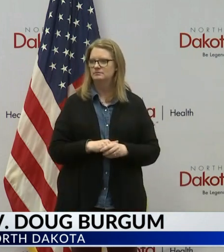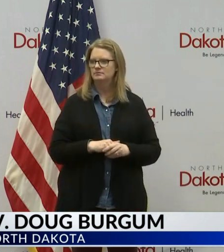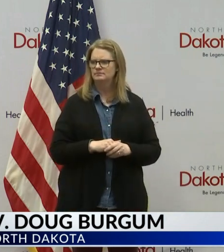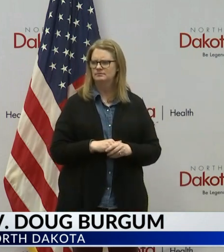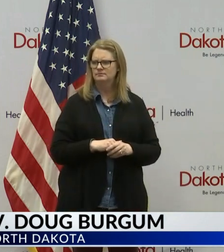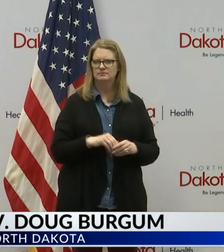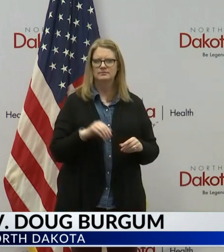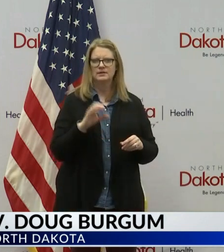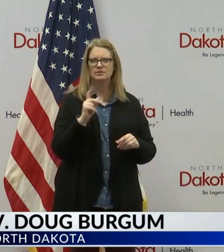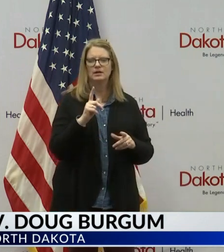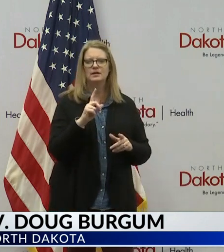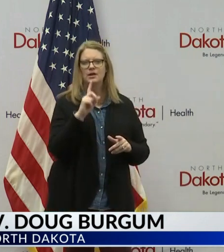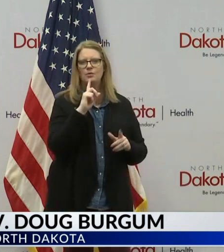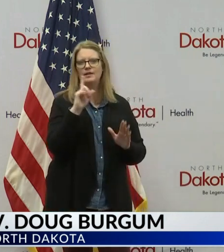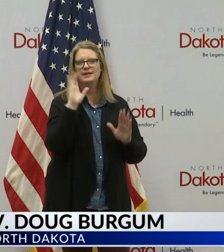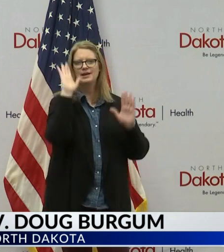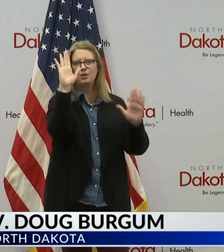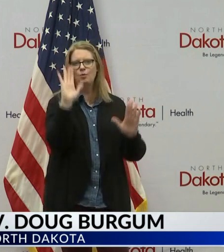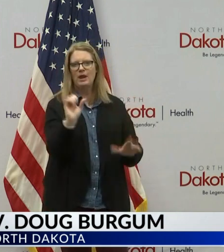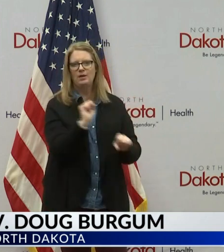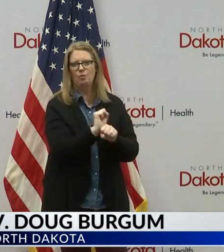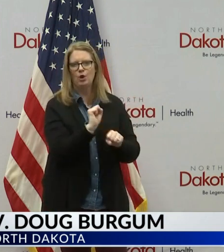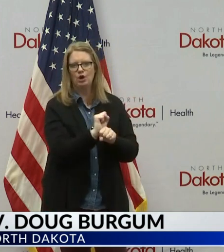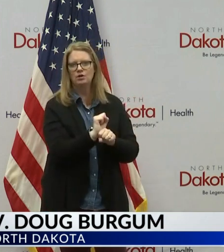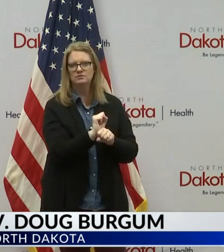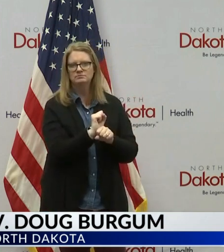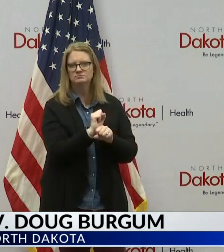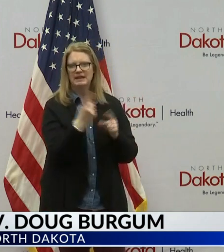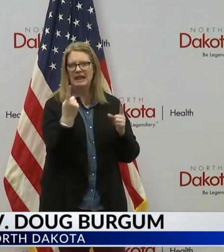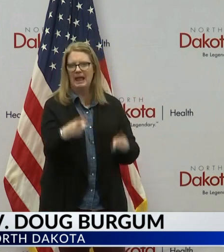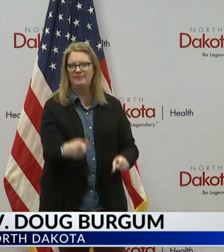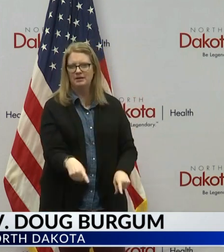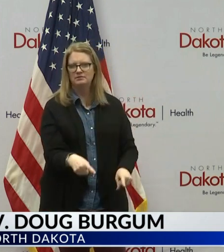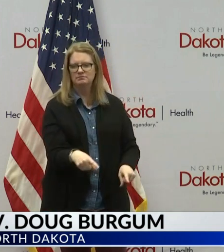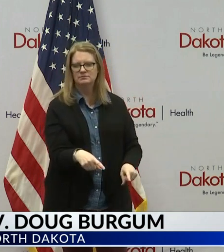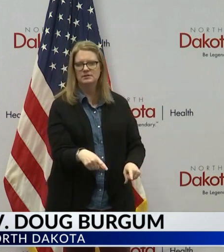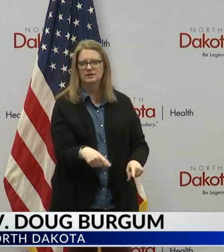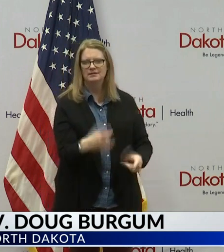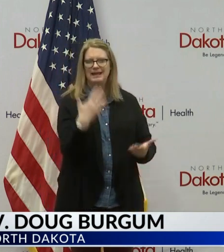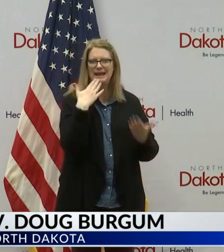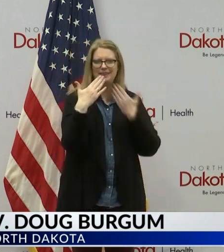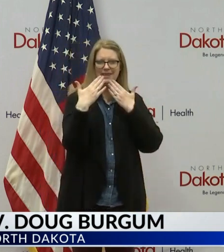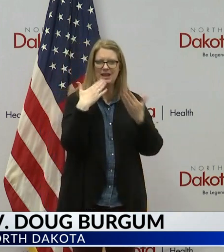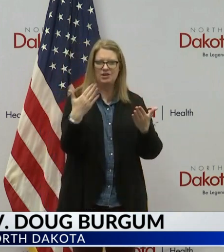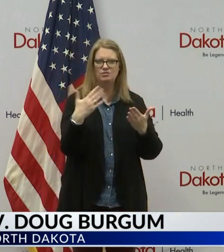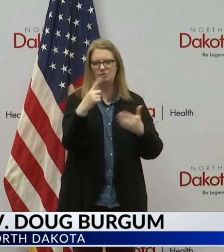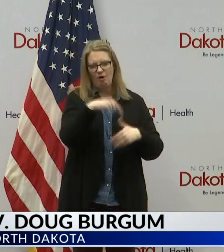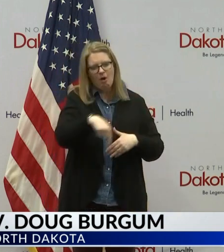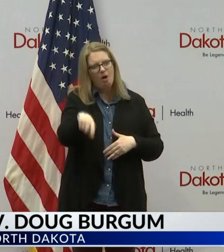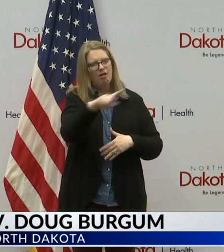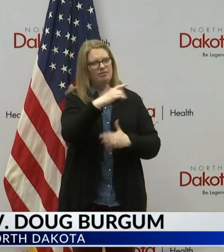THEIR DISTANCE LEARNING APPLIED IN THIS TIME. SO -- SO AGAIN, GREAT -- GREAT